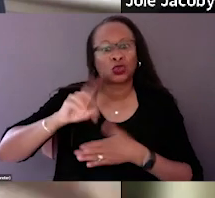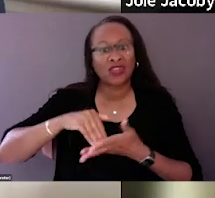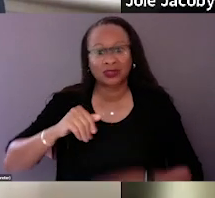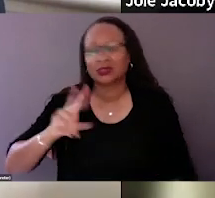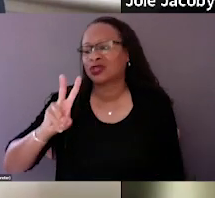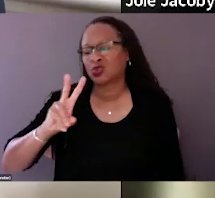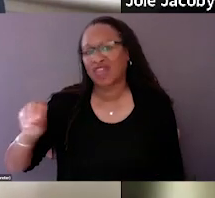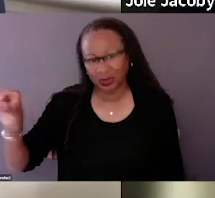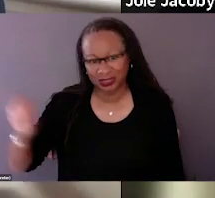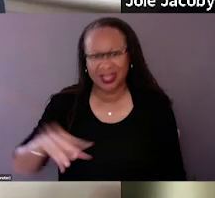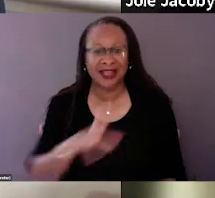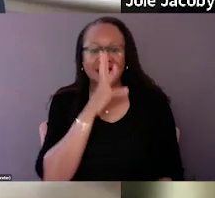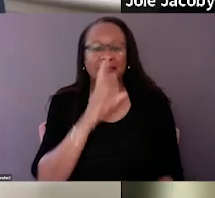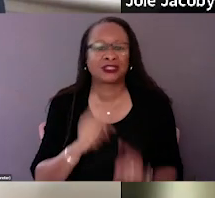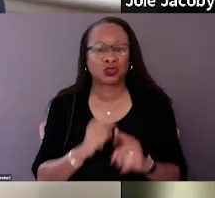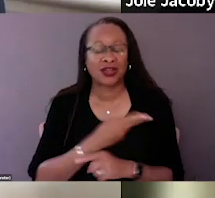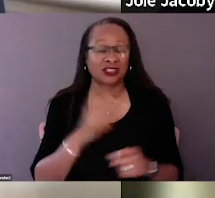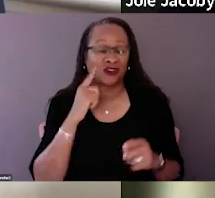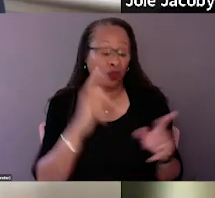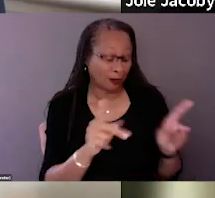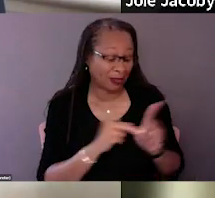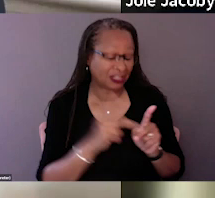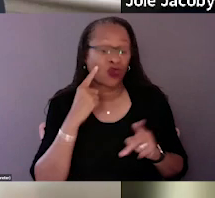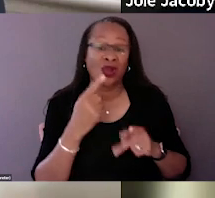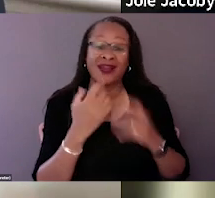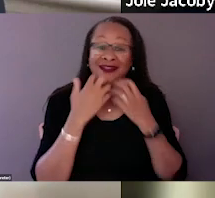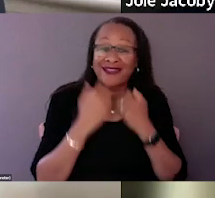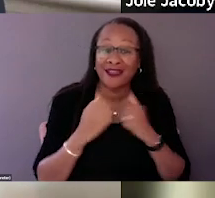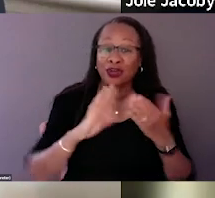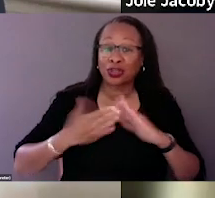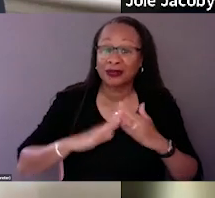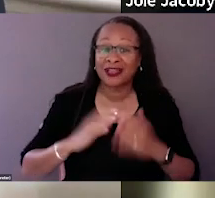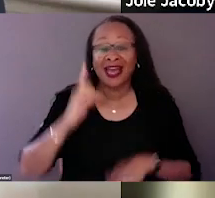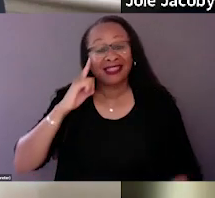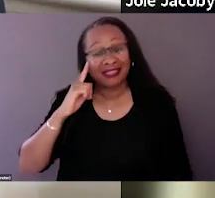and were a place for care and community. I think Twitter was really revolutionary